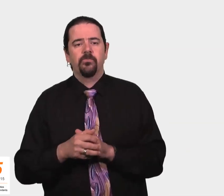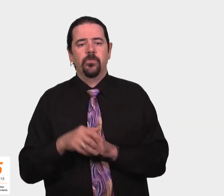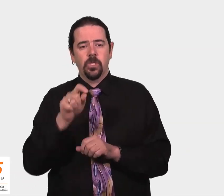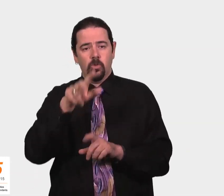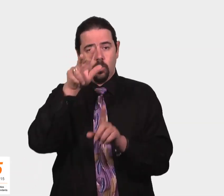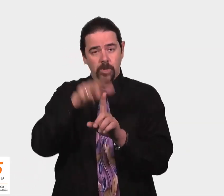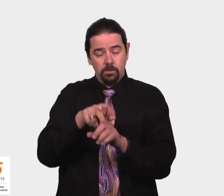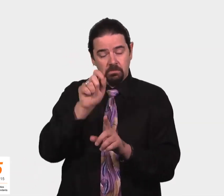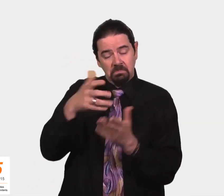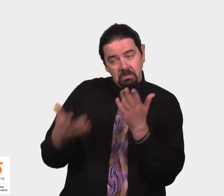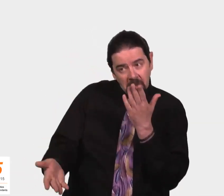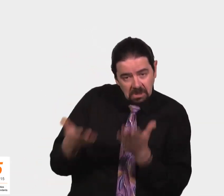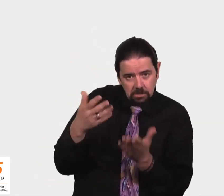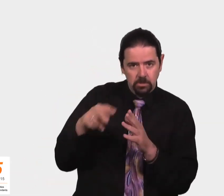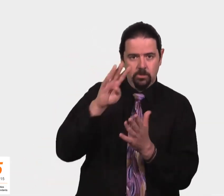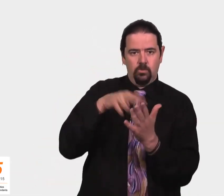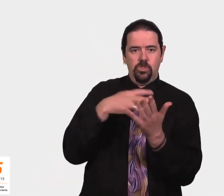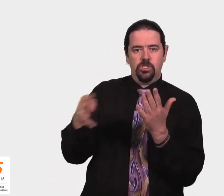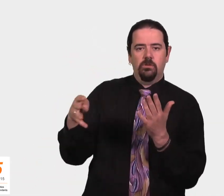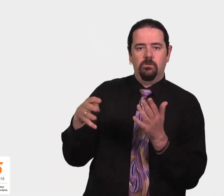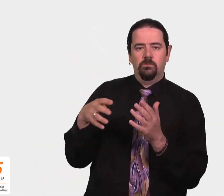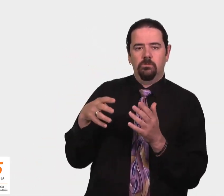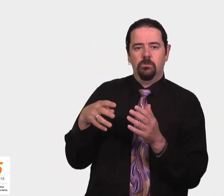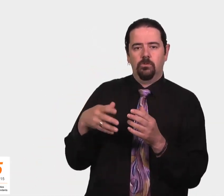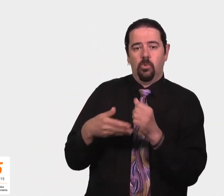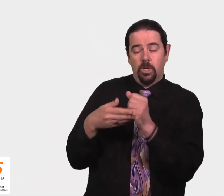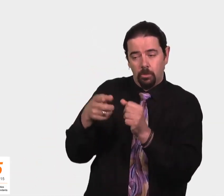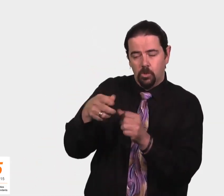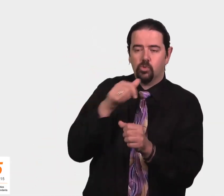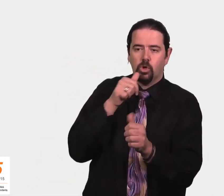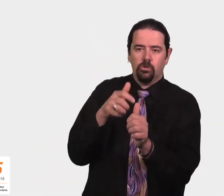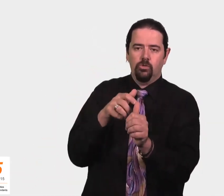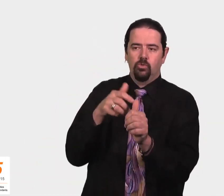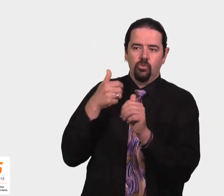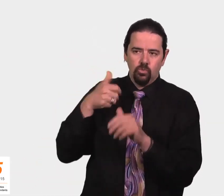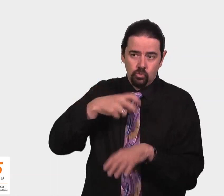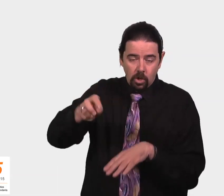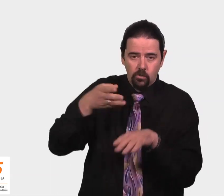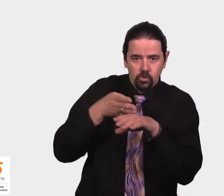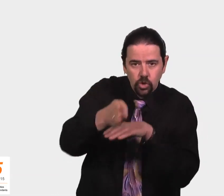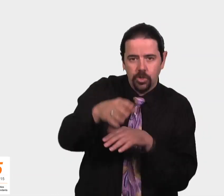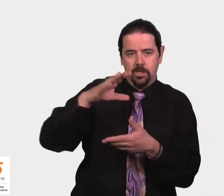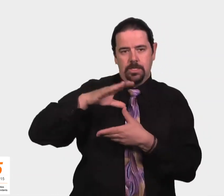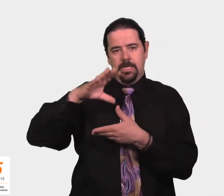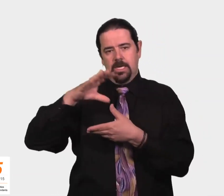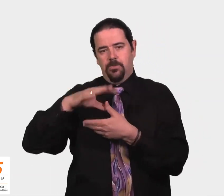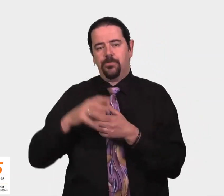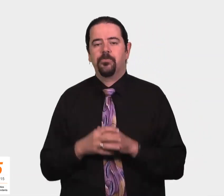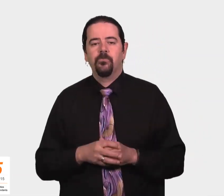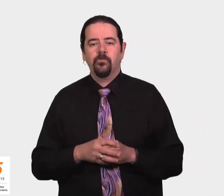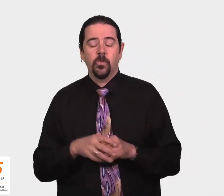in those cities where Games are taking place. Your appointment may be rescheduled to avoid you having to travel during the Games.